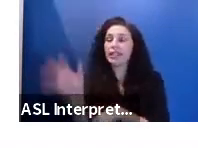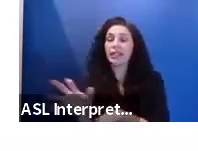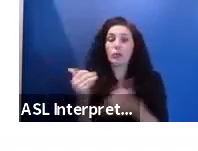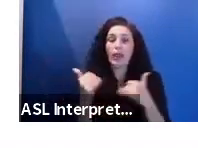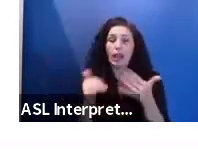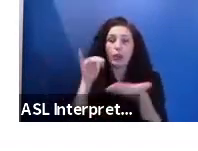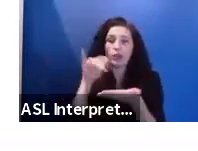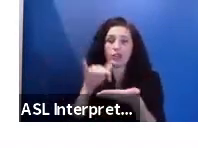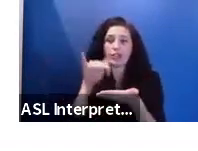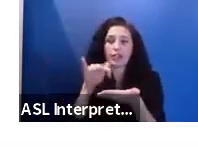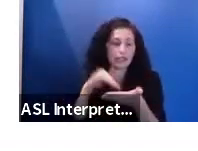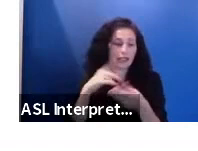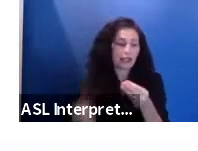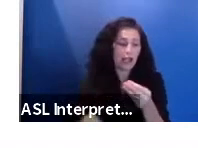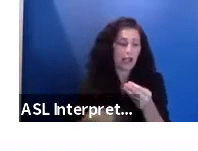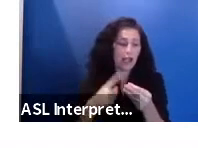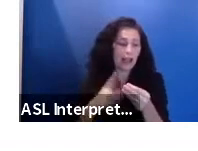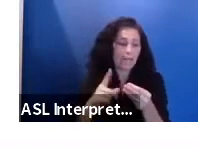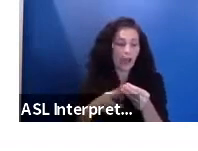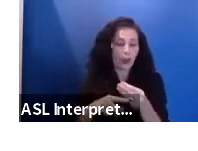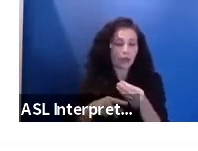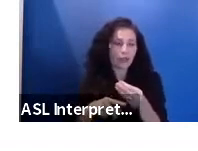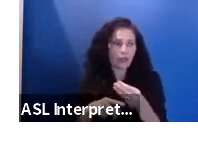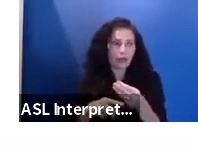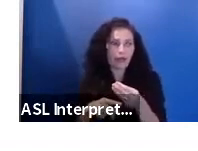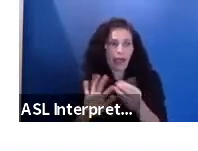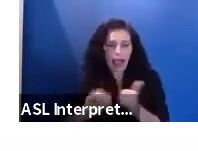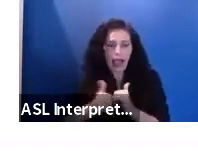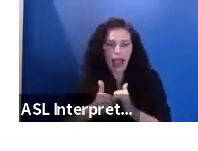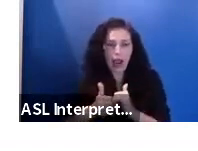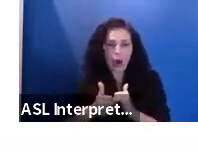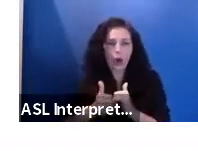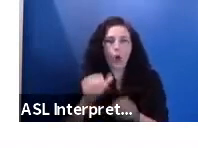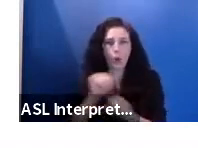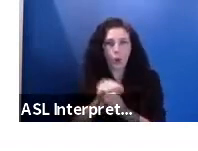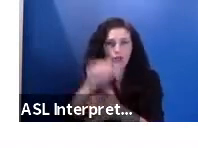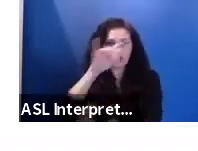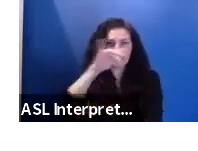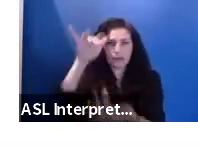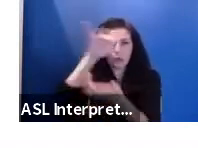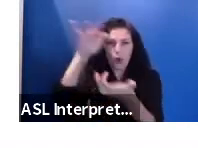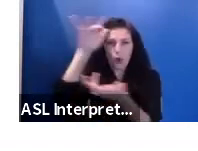that are close to completion on the question of the impact of work in smoke in connection with COVID particularly.